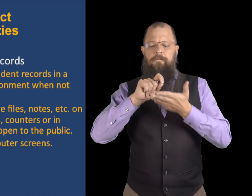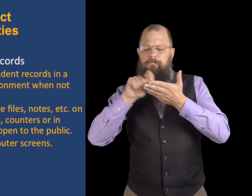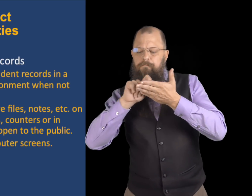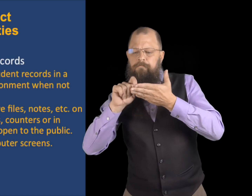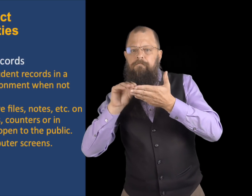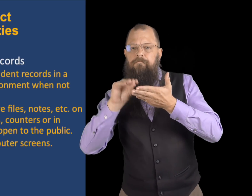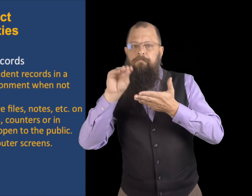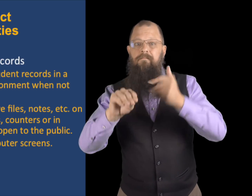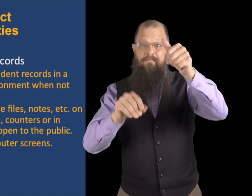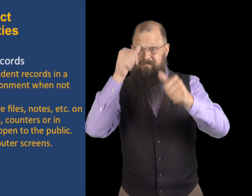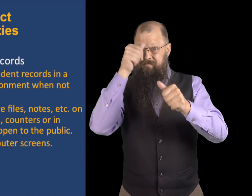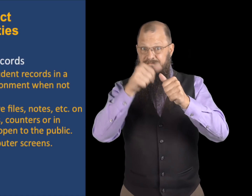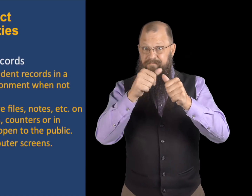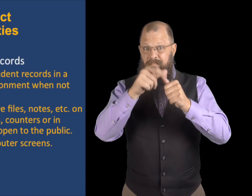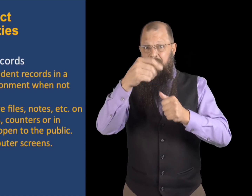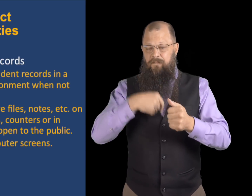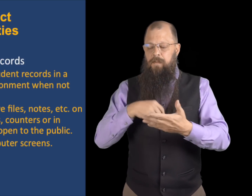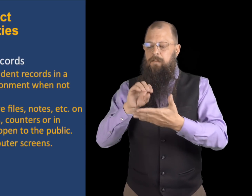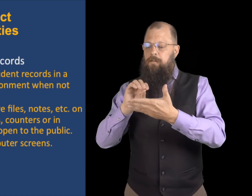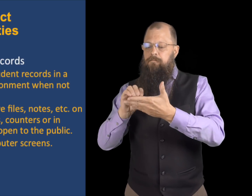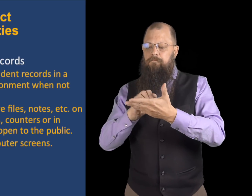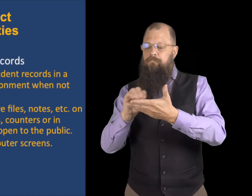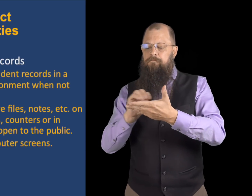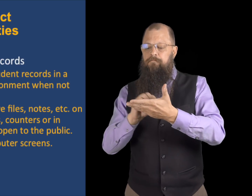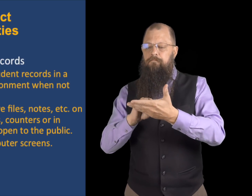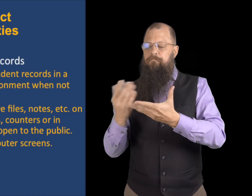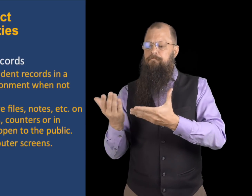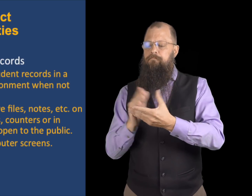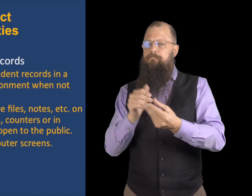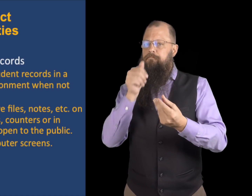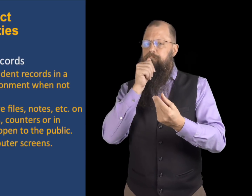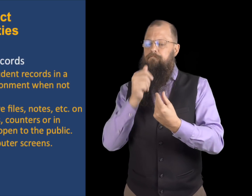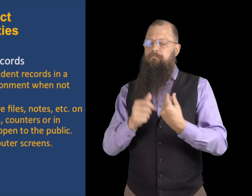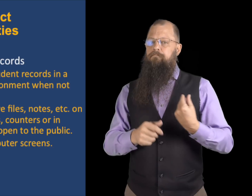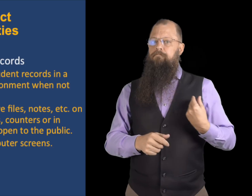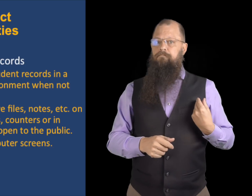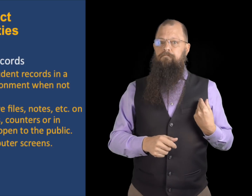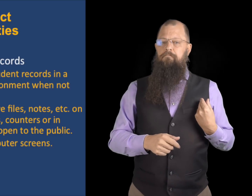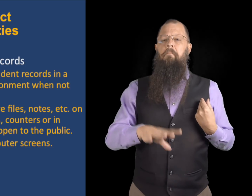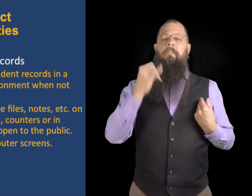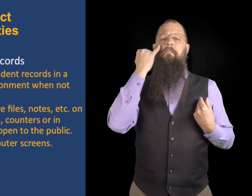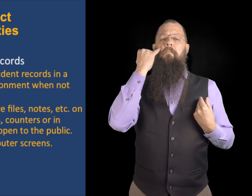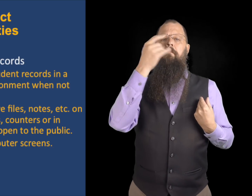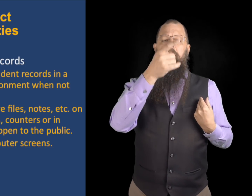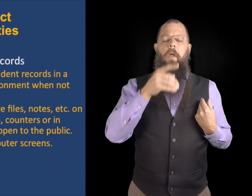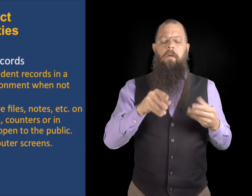out in the open where others can view it. Remember that any information kept for